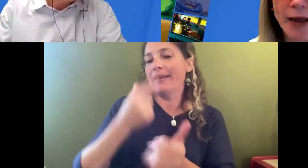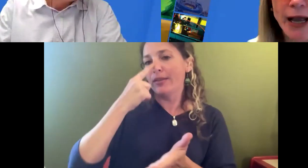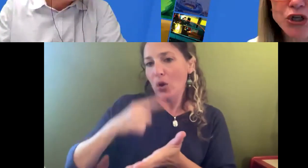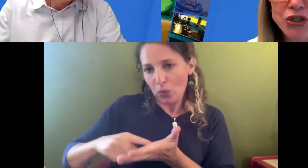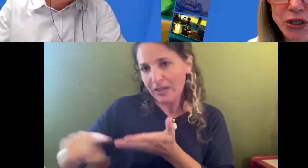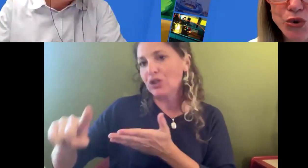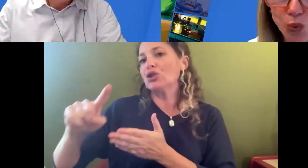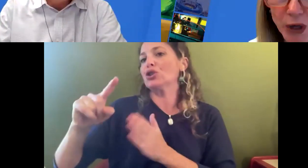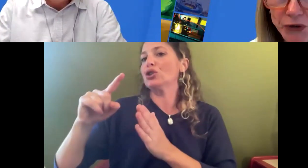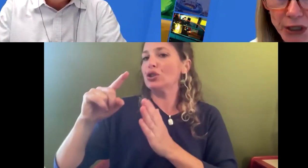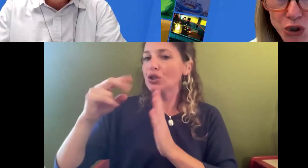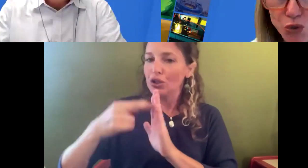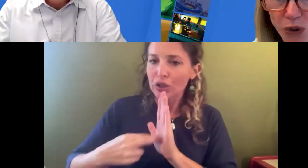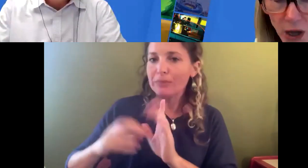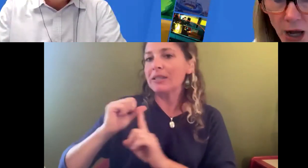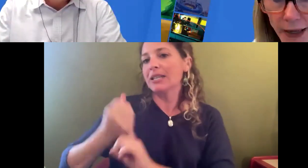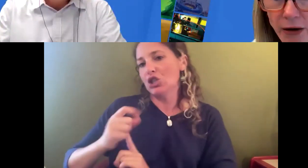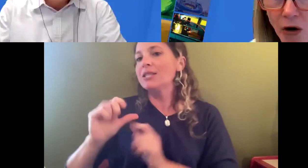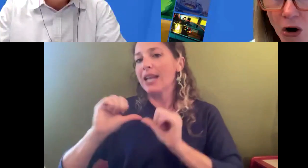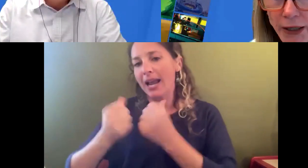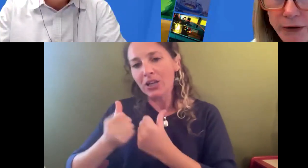agencies will need to rely on